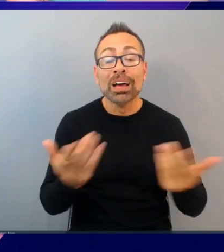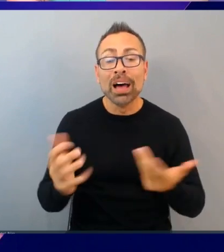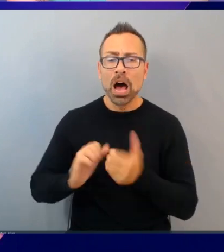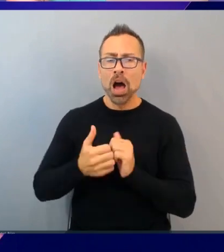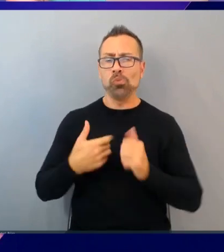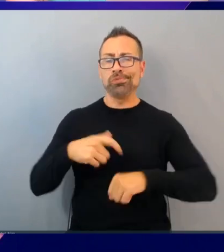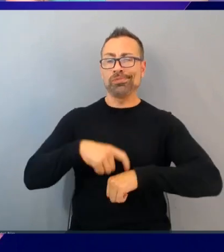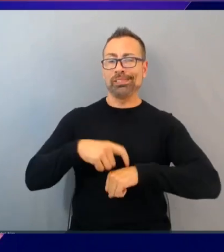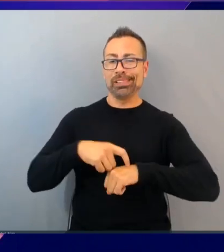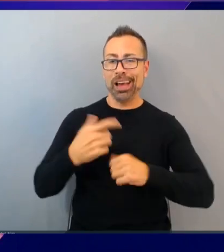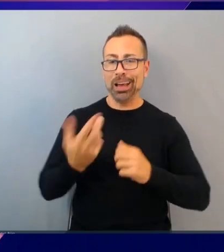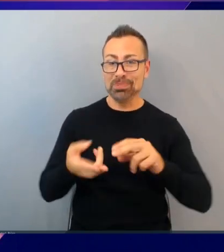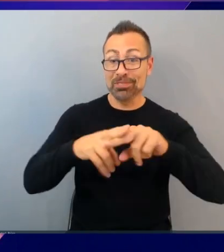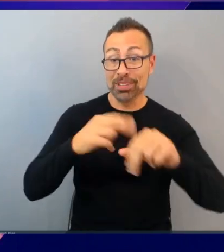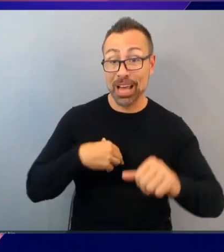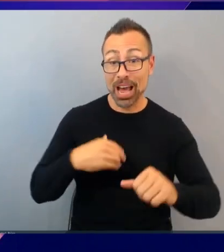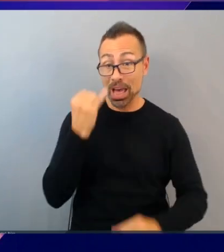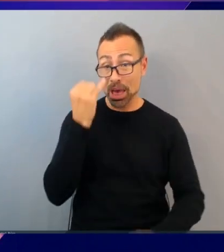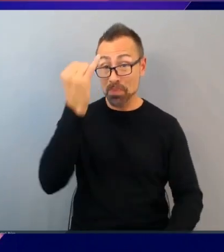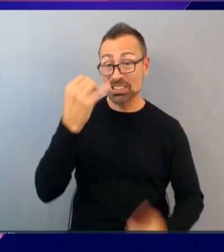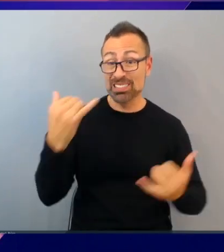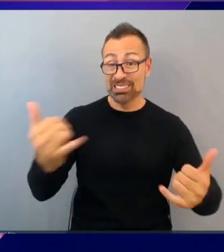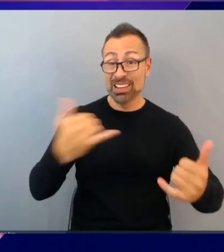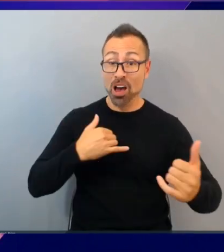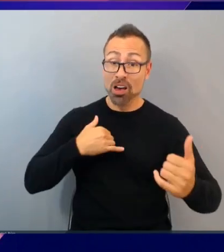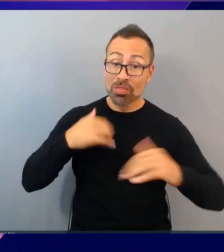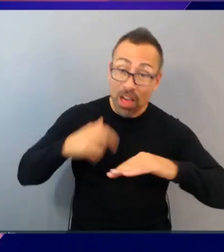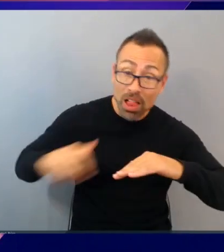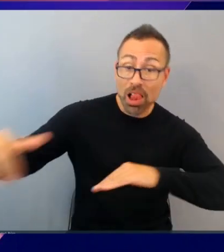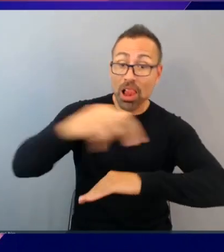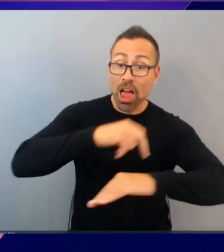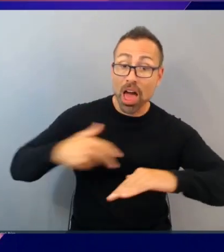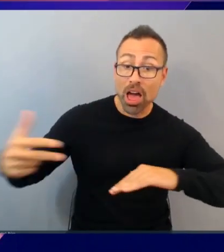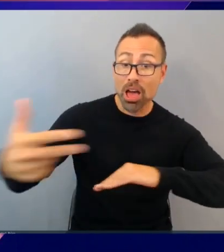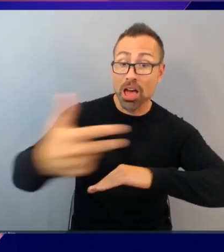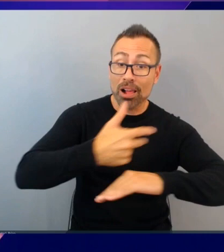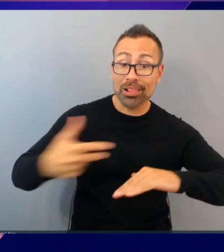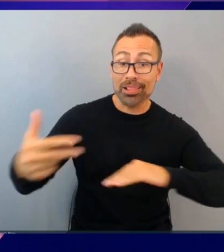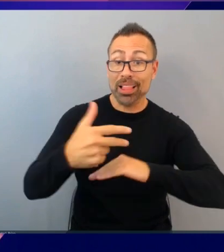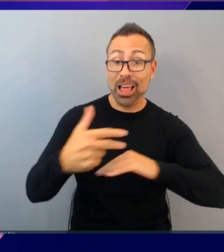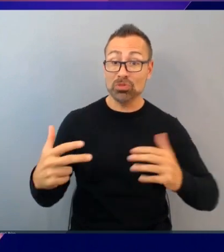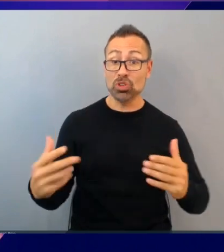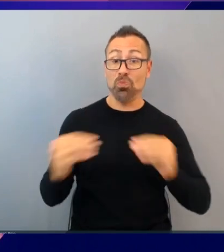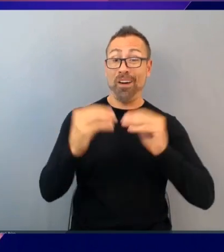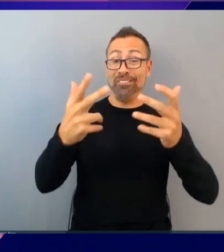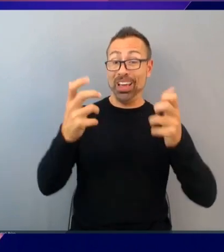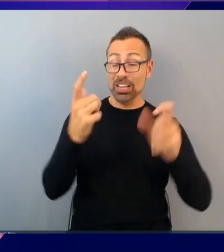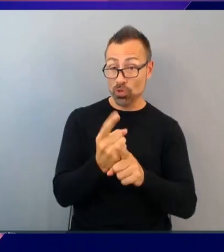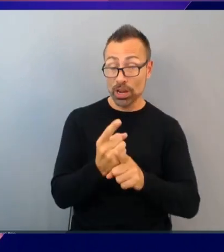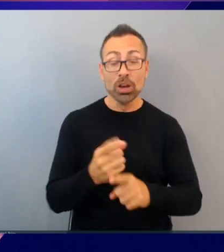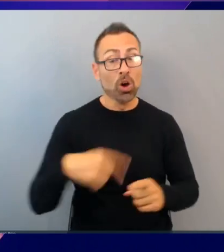Yeah. That a really great question. So, we continue to up the ante and make it more difficult so that it's not, you know,